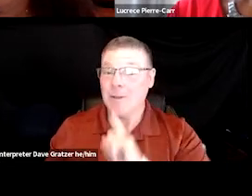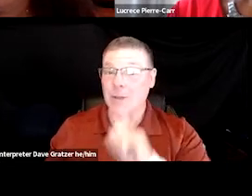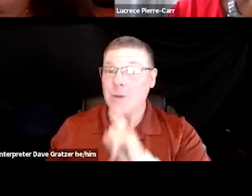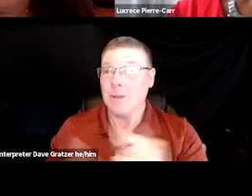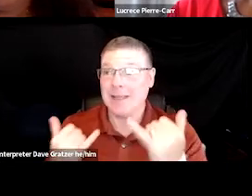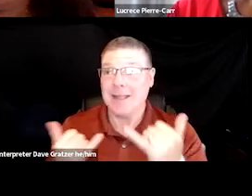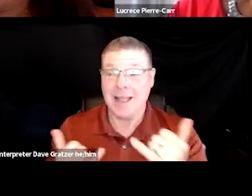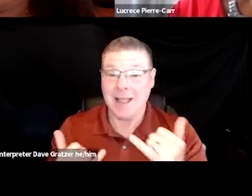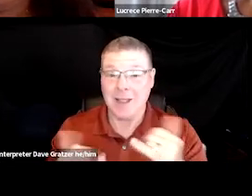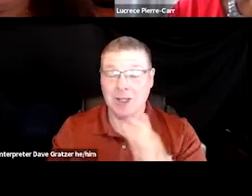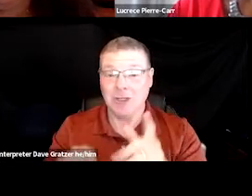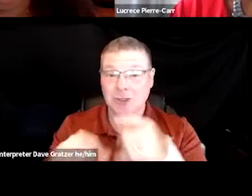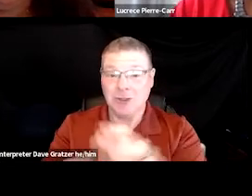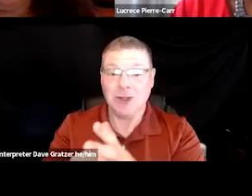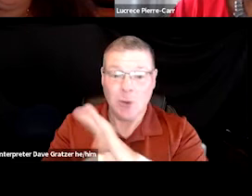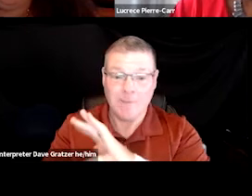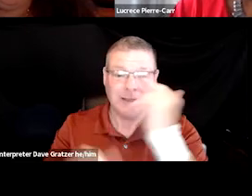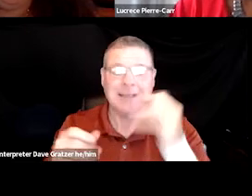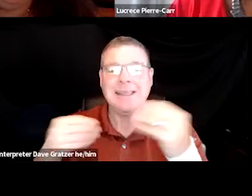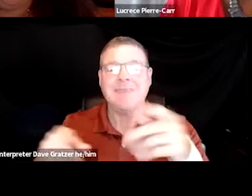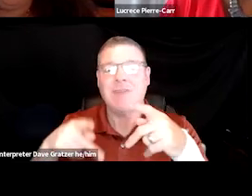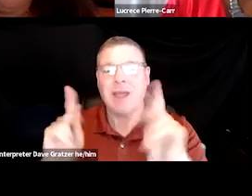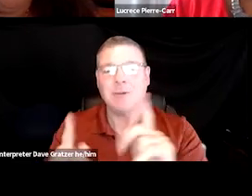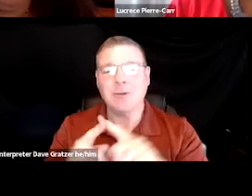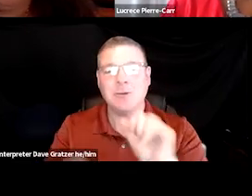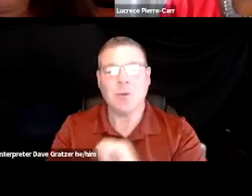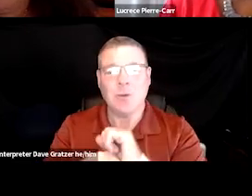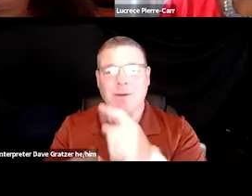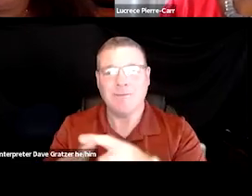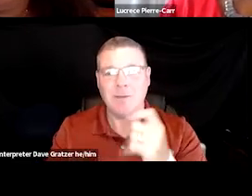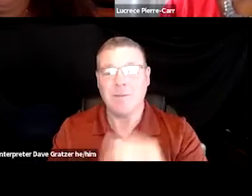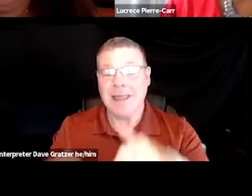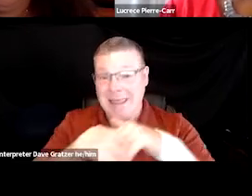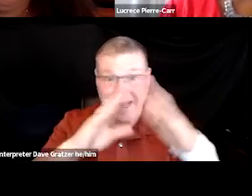in COVID times because we've given people the opportunity to work both in house and remotely,